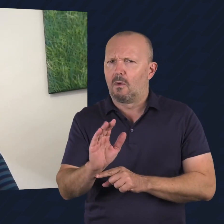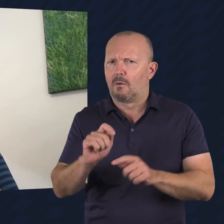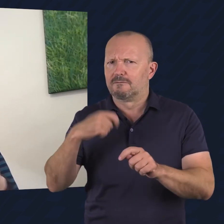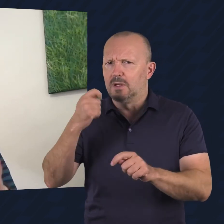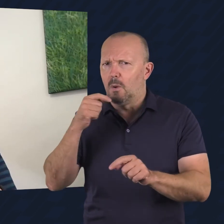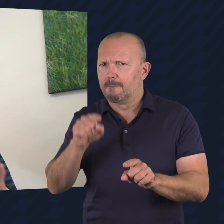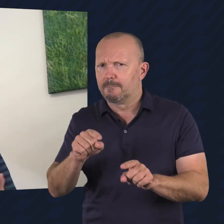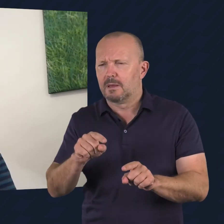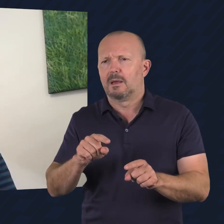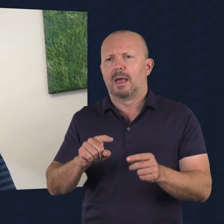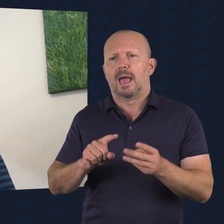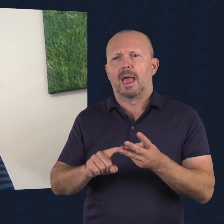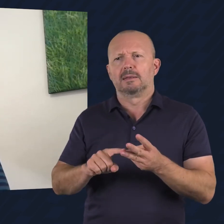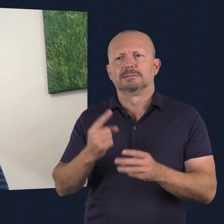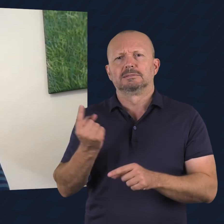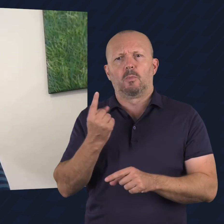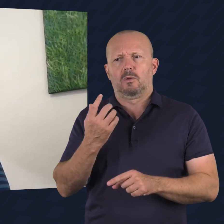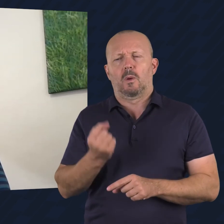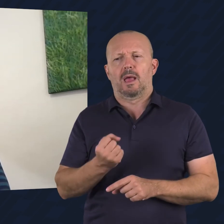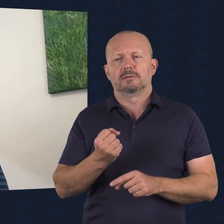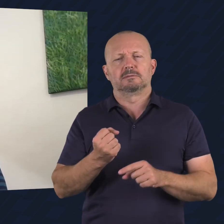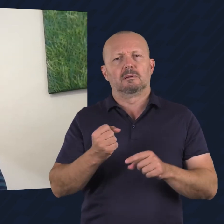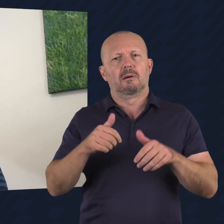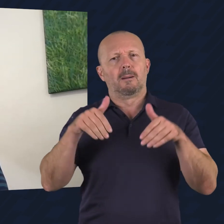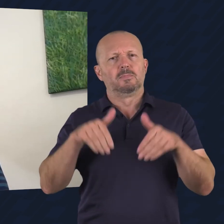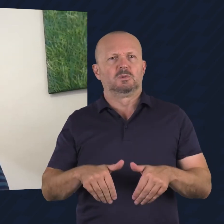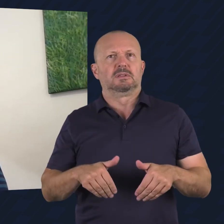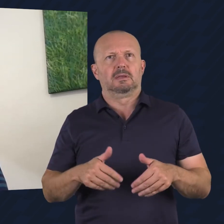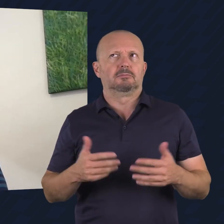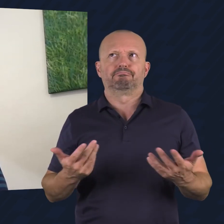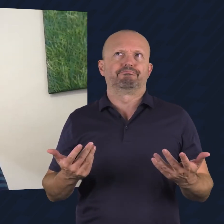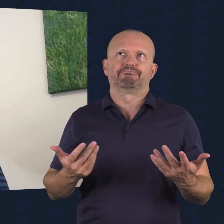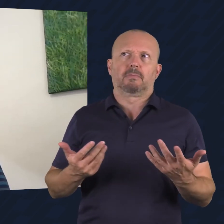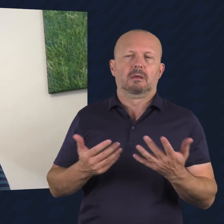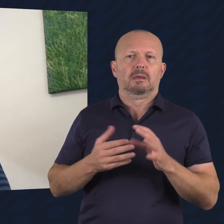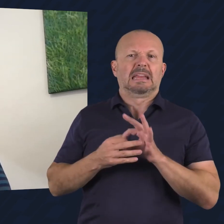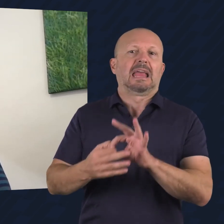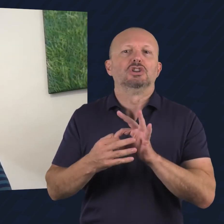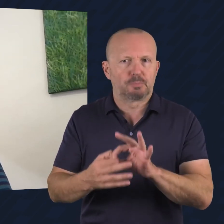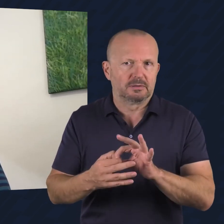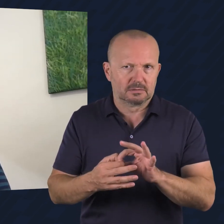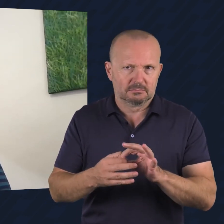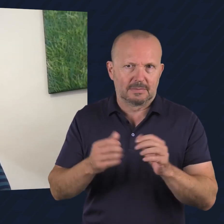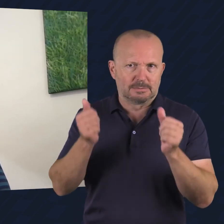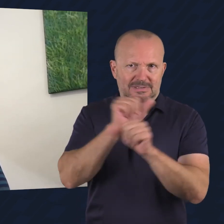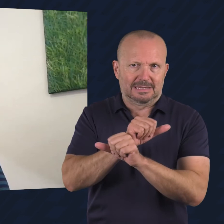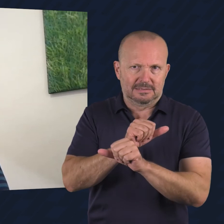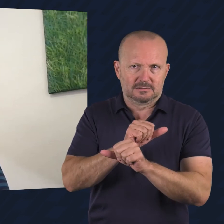in the colour of film and someone who's got museum, I guess, engagement and experience,